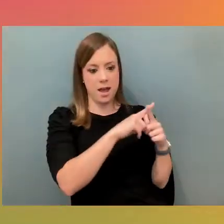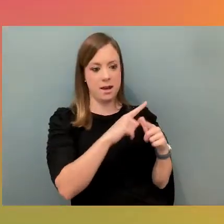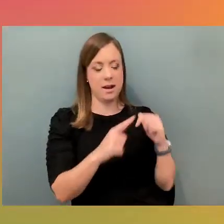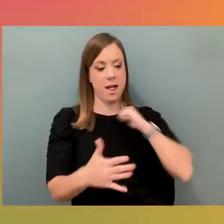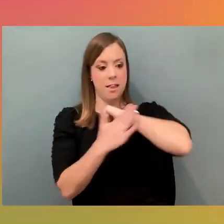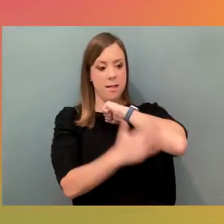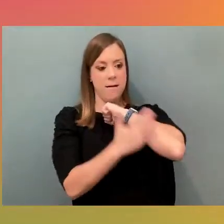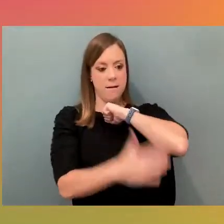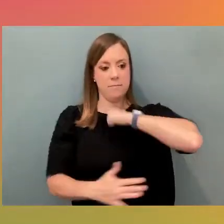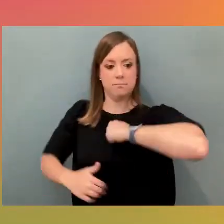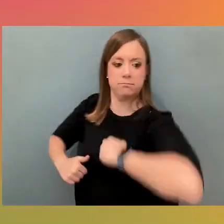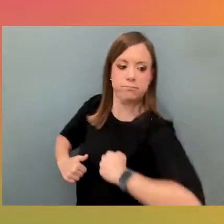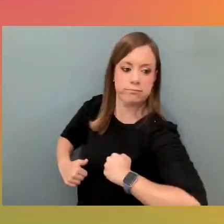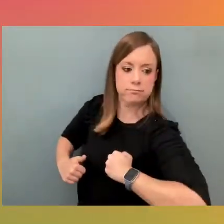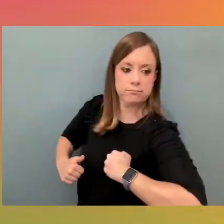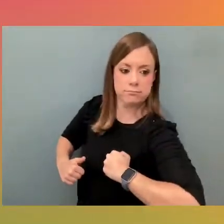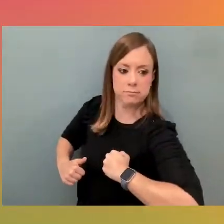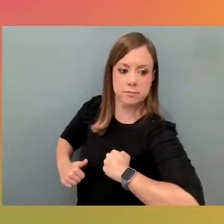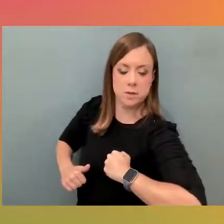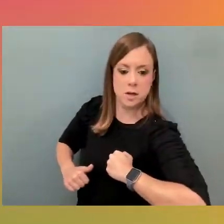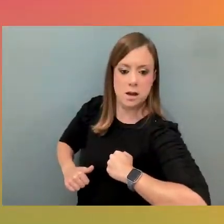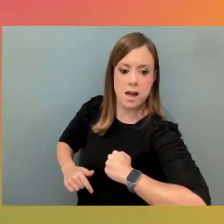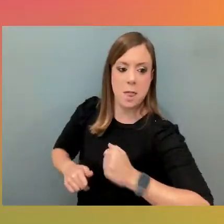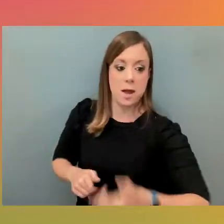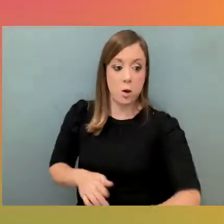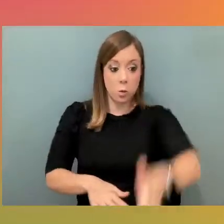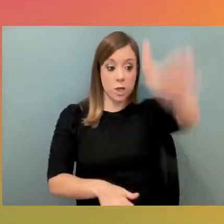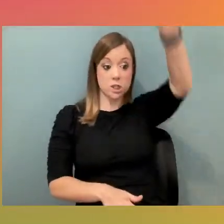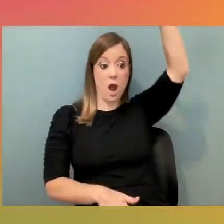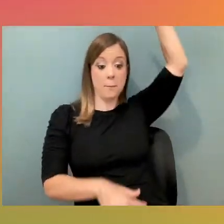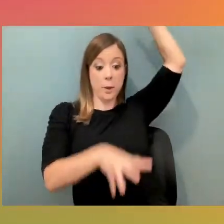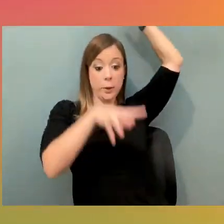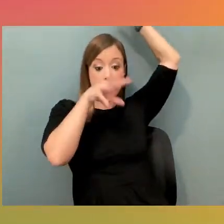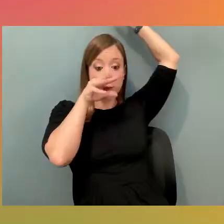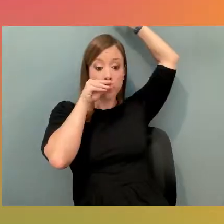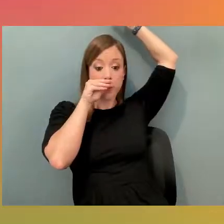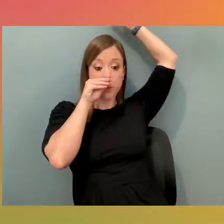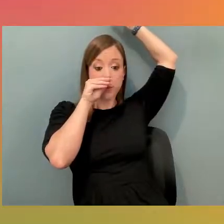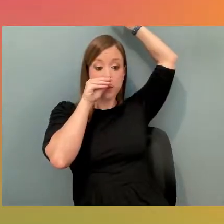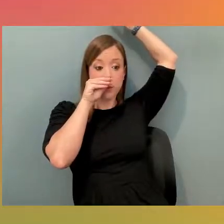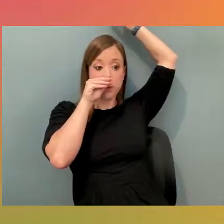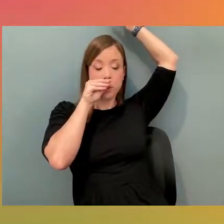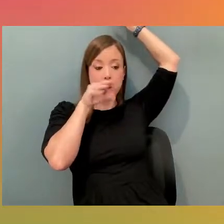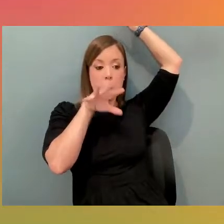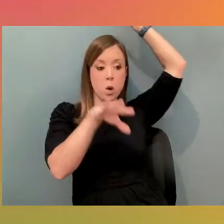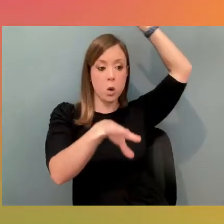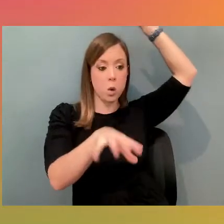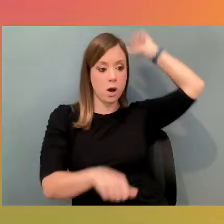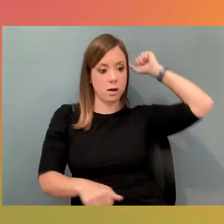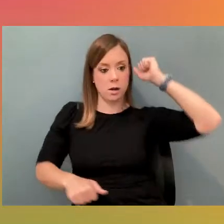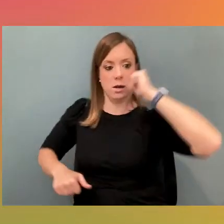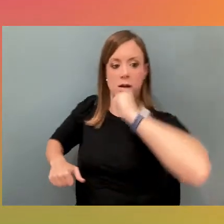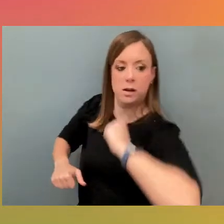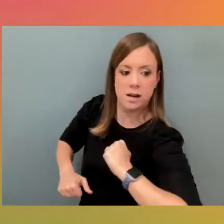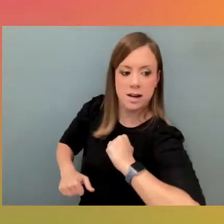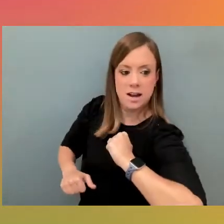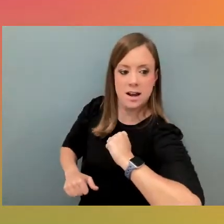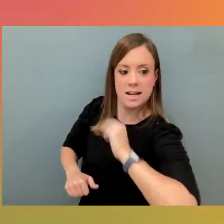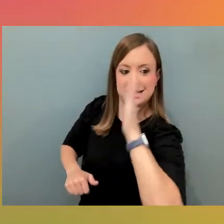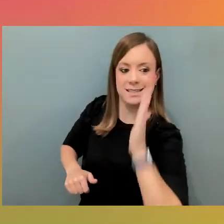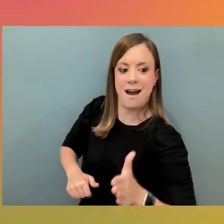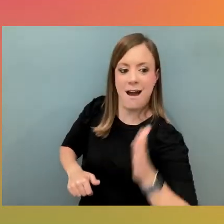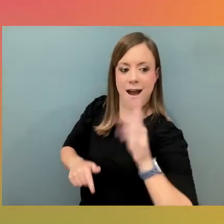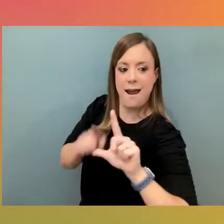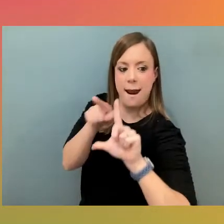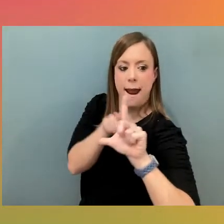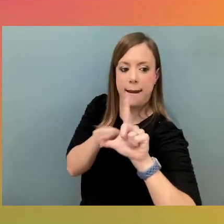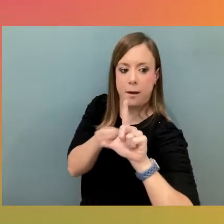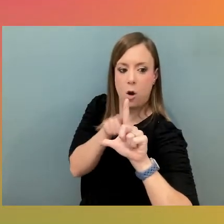EXHALE, FOREARM TO THIGH, RIGHT